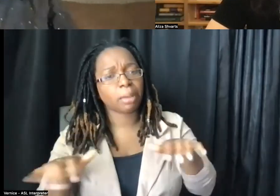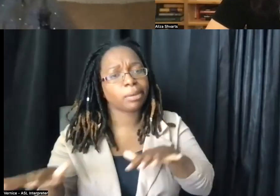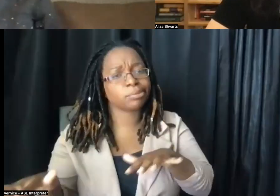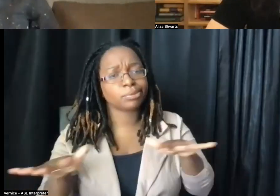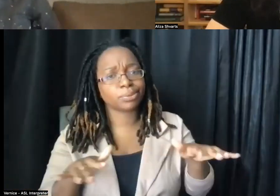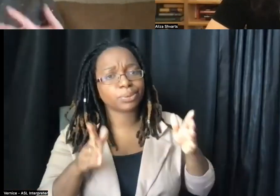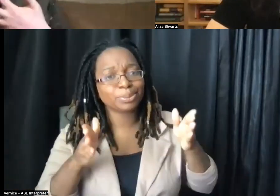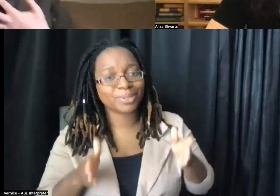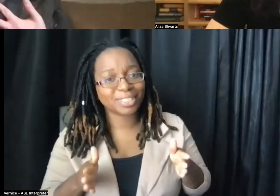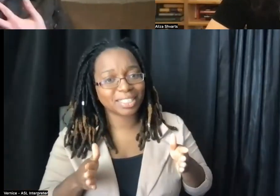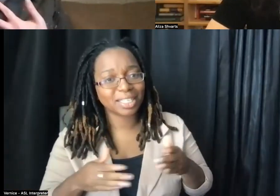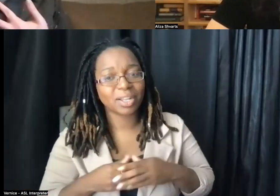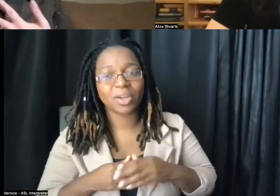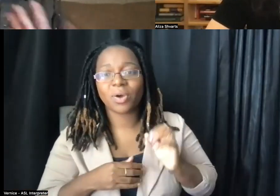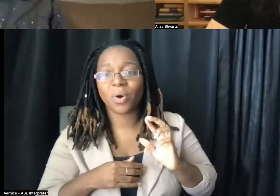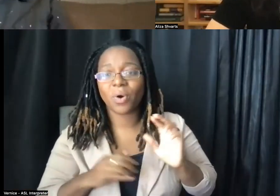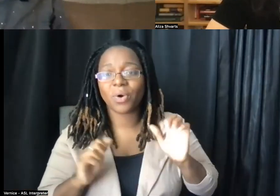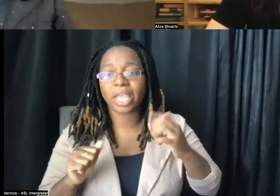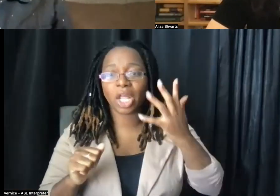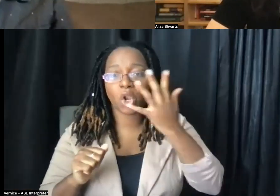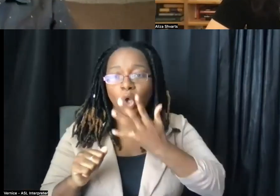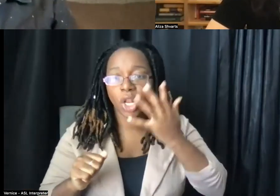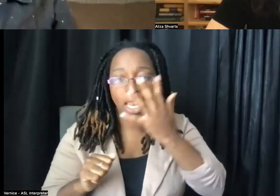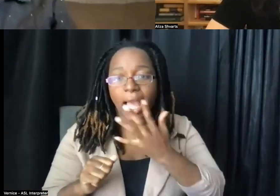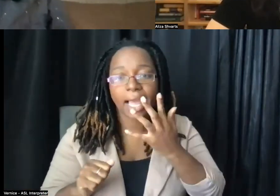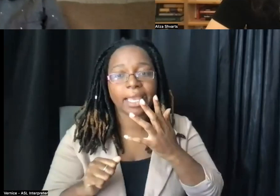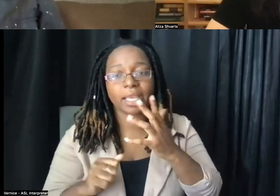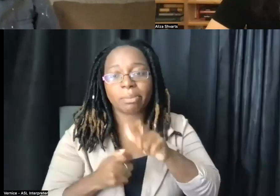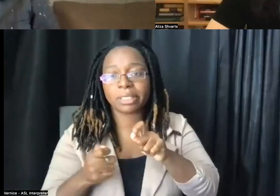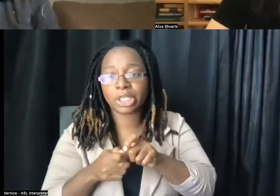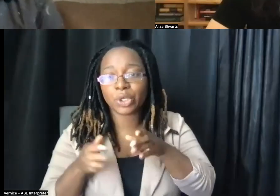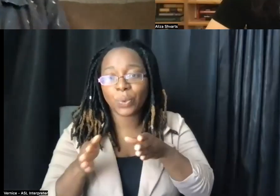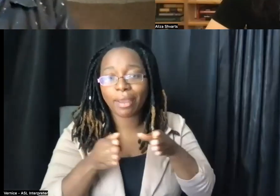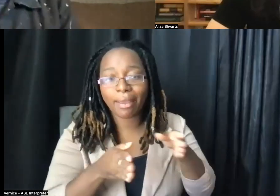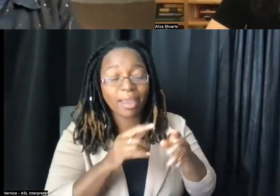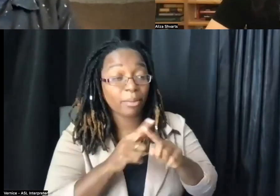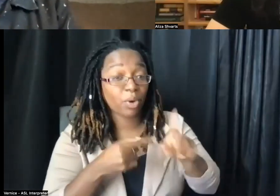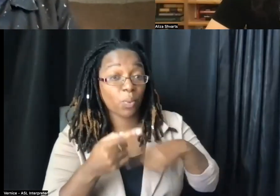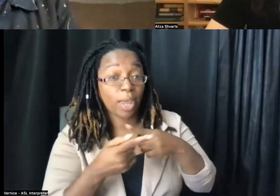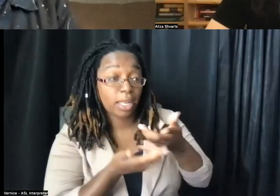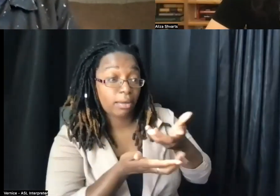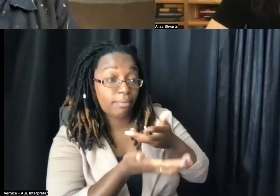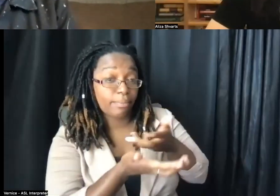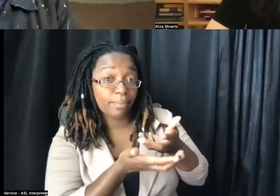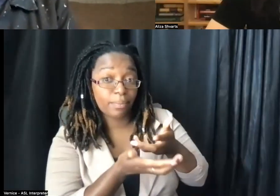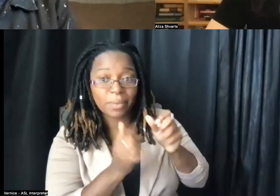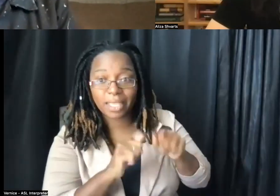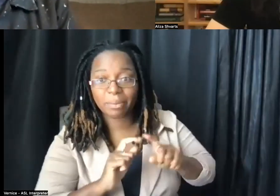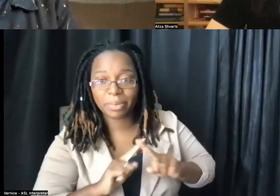can be very down to earth and somebody can appear a particular way, but then when